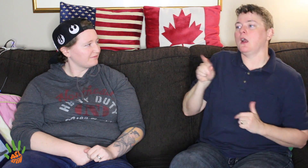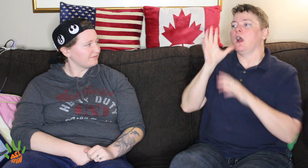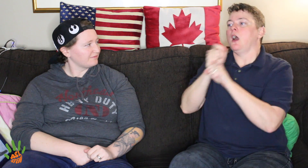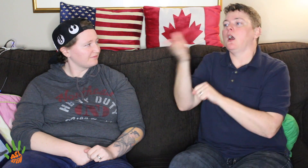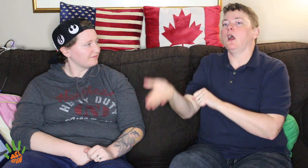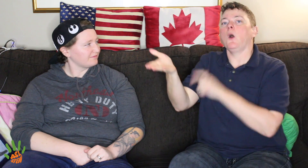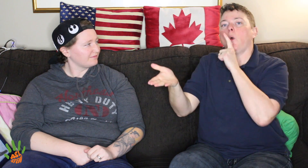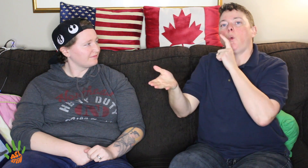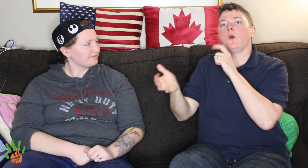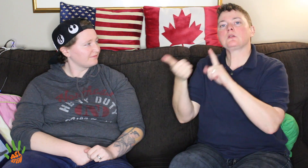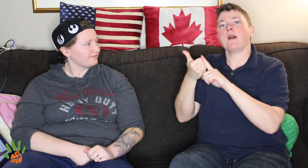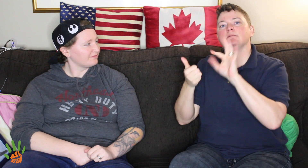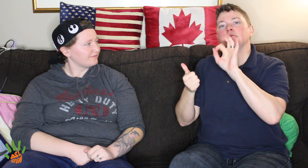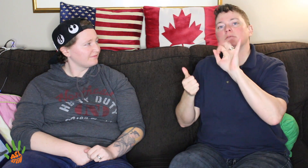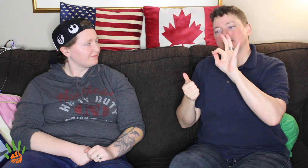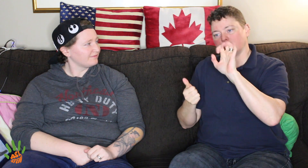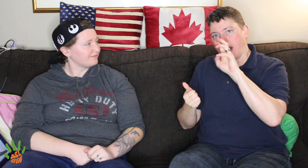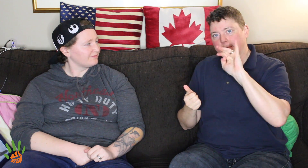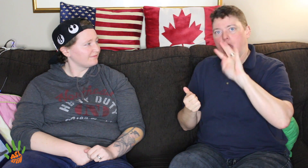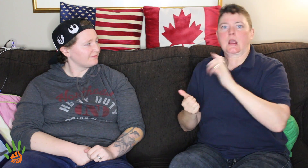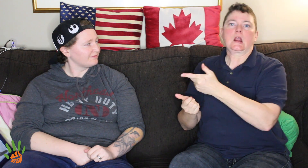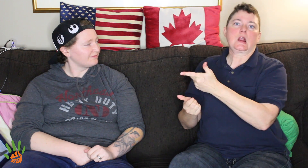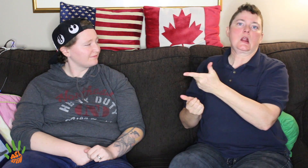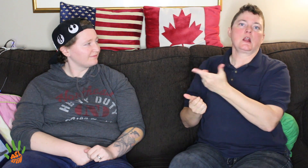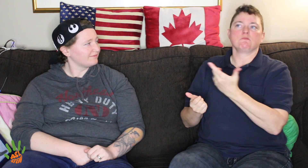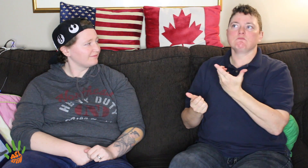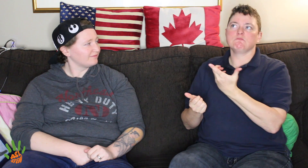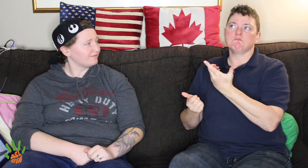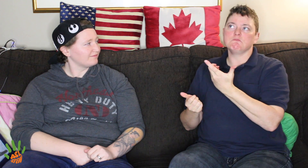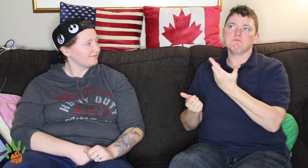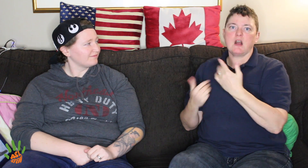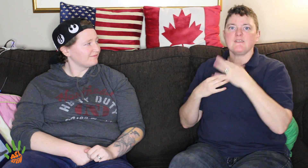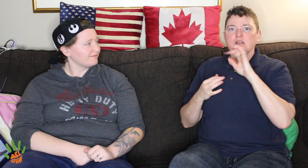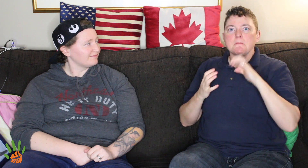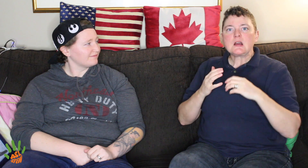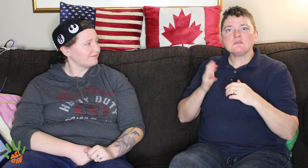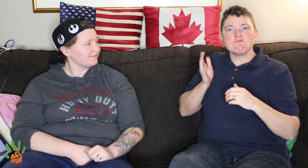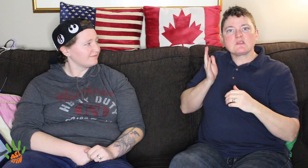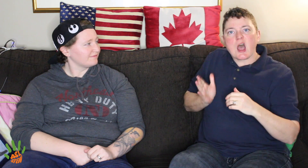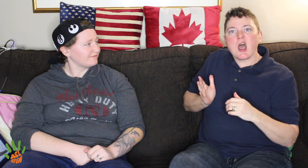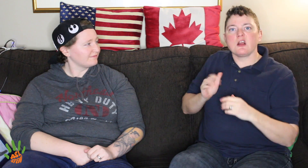and some femininity. But also people who are feminine are people I'm attracted to.